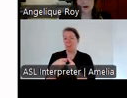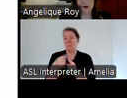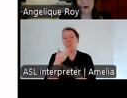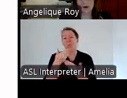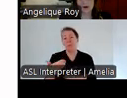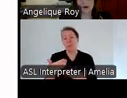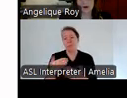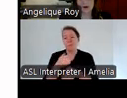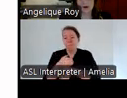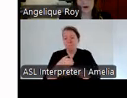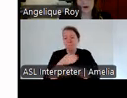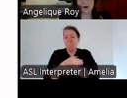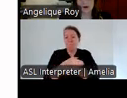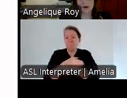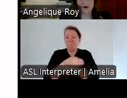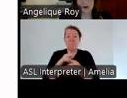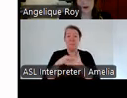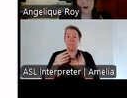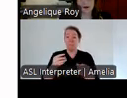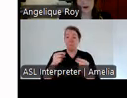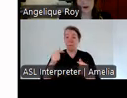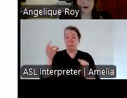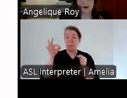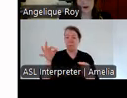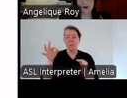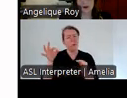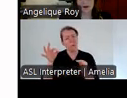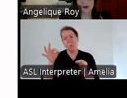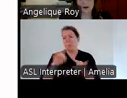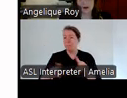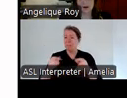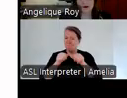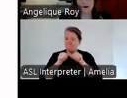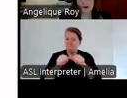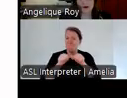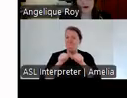that we're not going to get this perfect right away. But that won’t stop us from trying and learning and trying again.